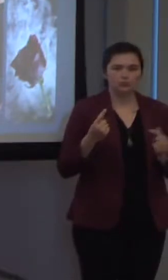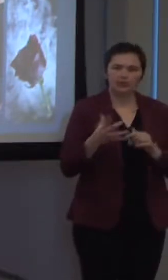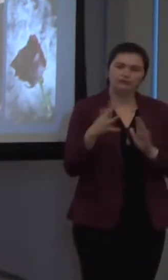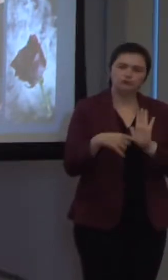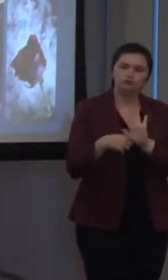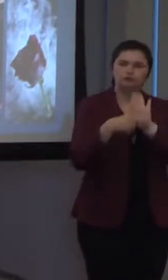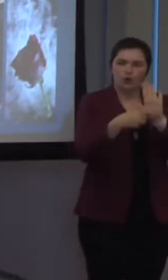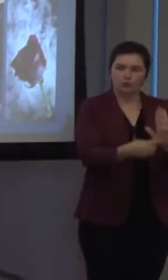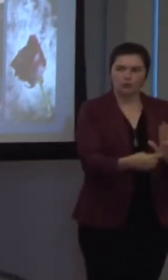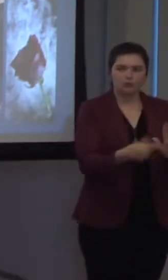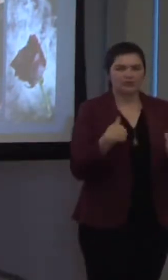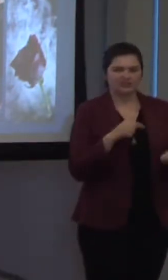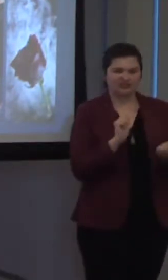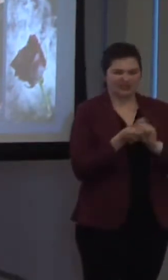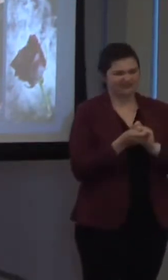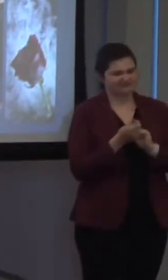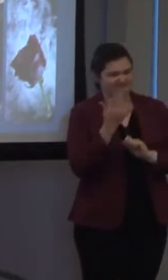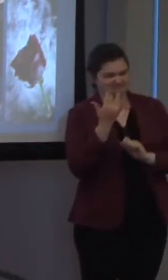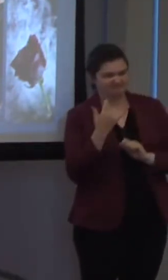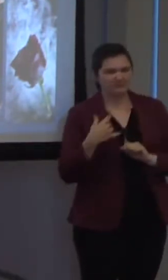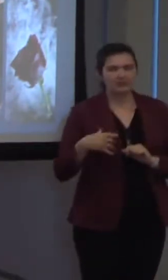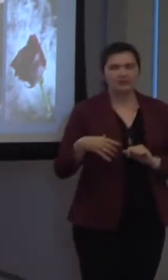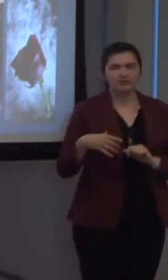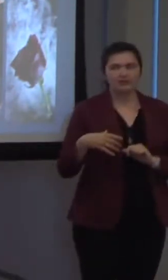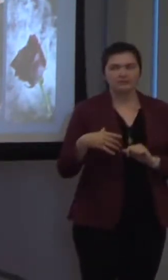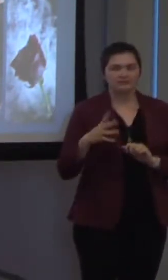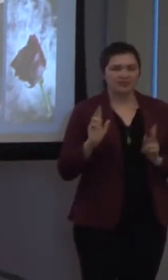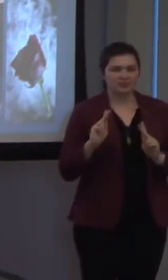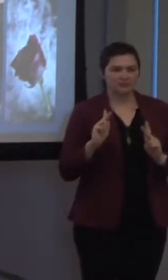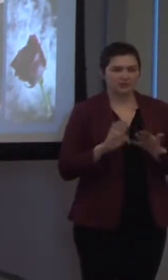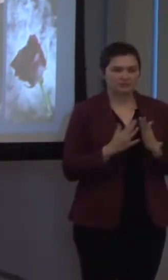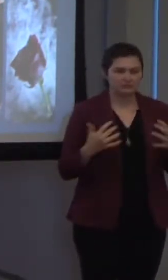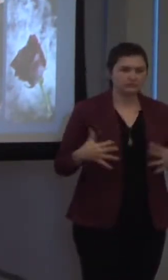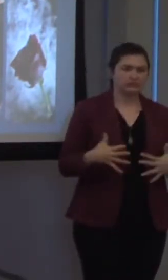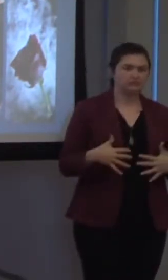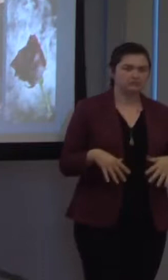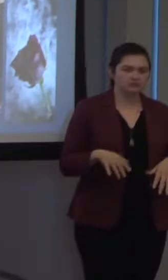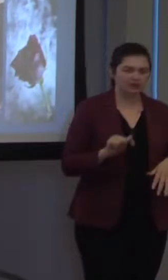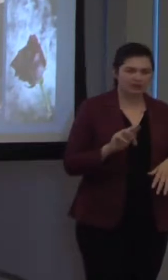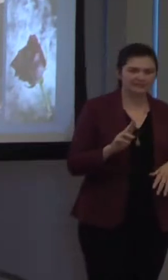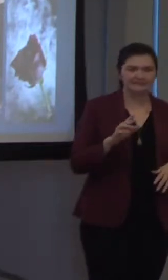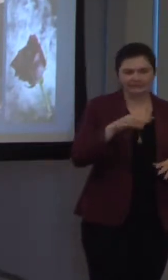(audience member coughs) We changed this because, a lot of the time the children would become frightened, you know, kids with autism,